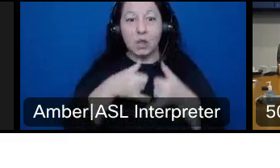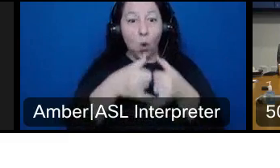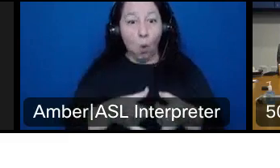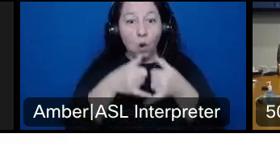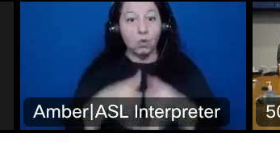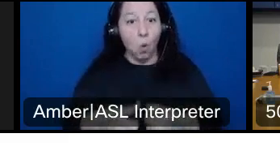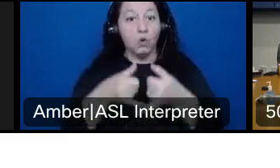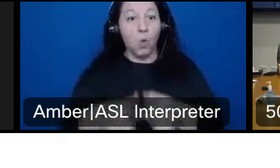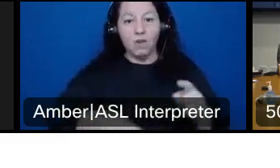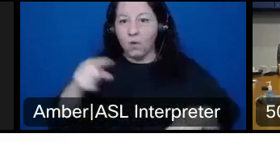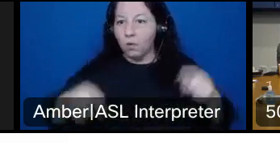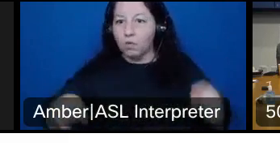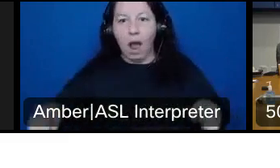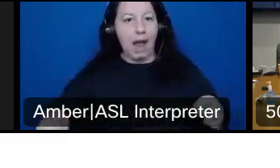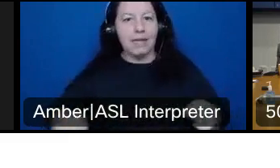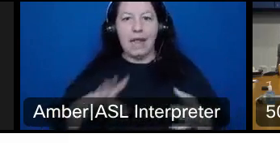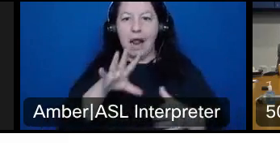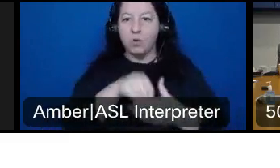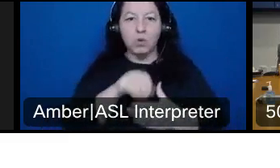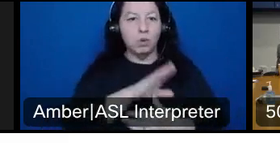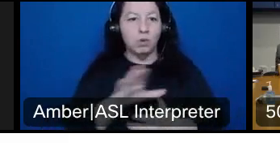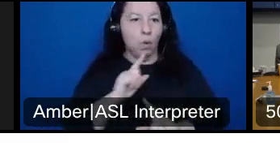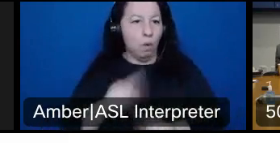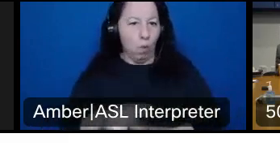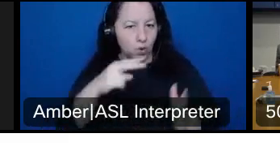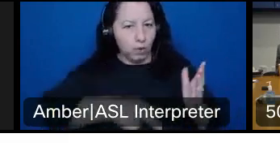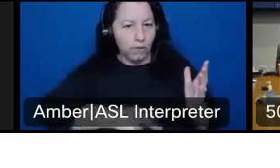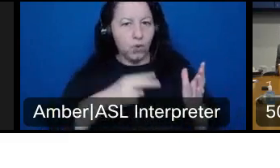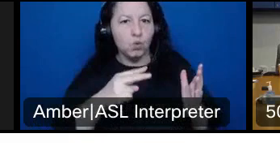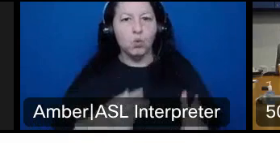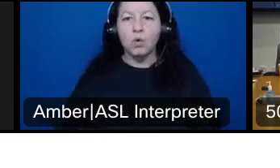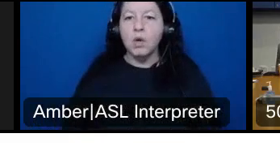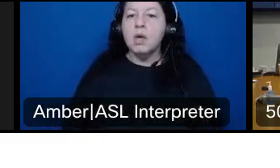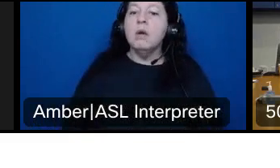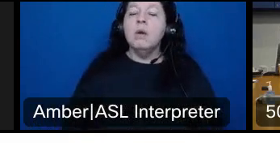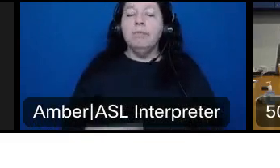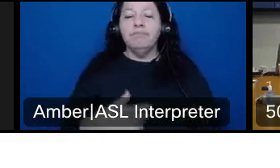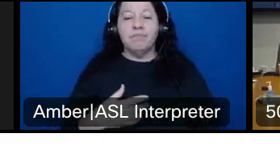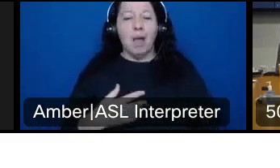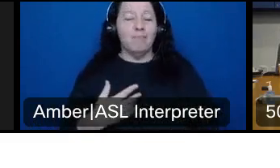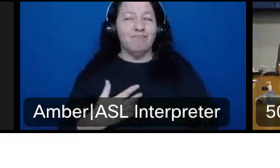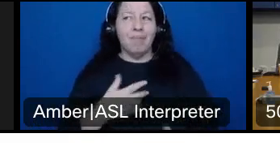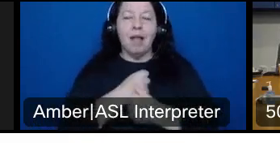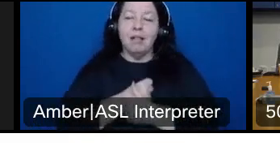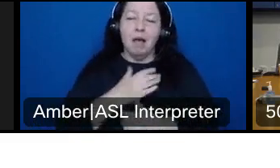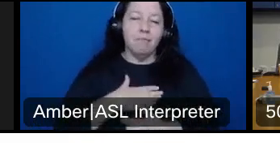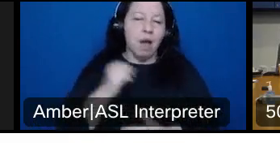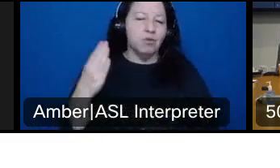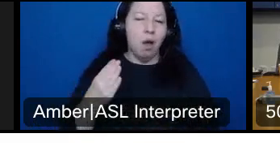Uh, your report on the, the, uh, 1 of the things that I love about my job is that.